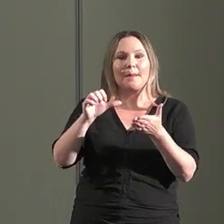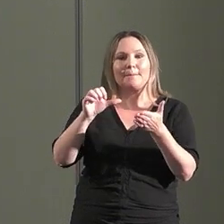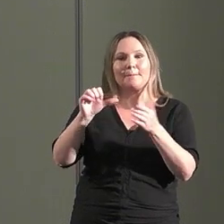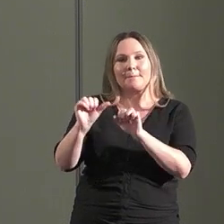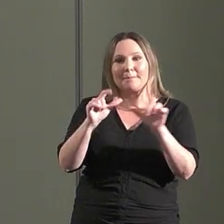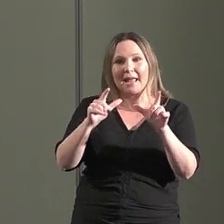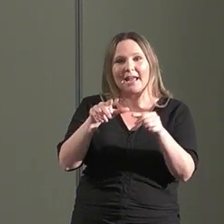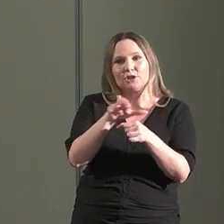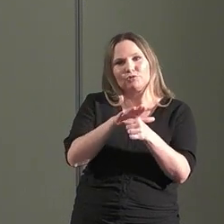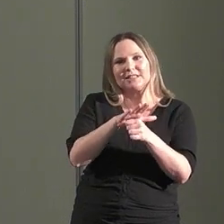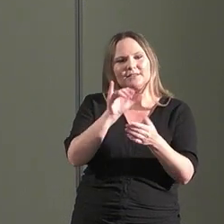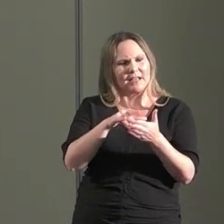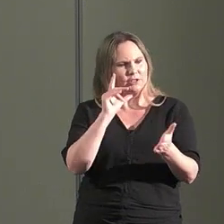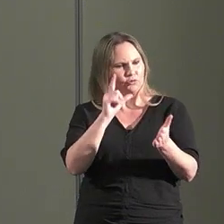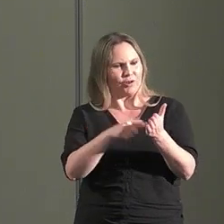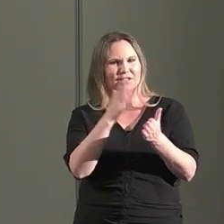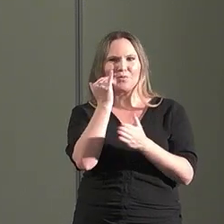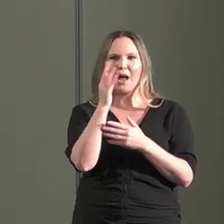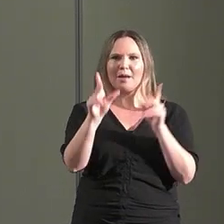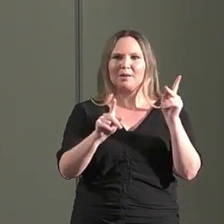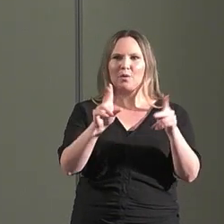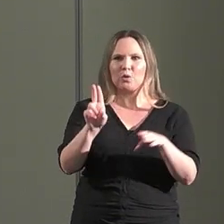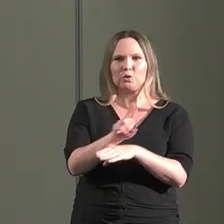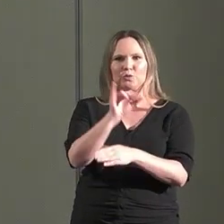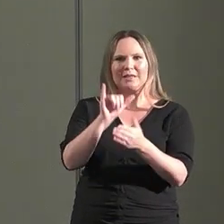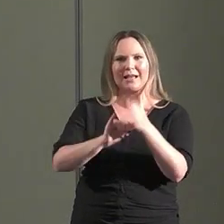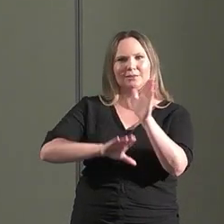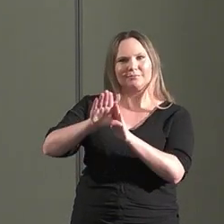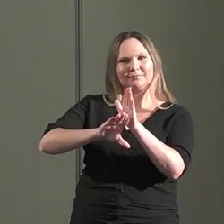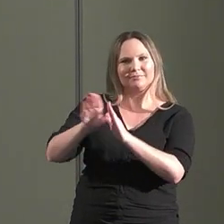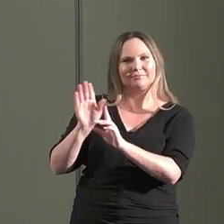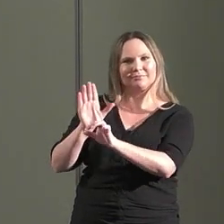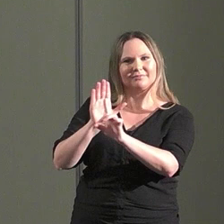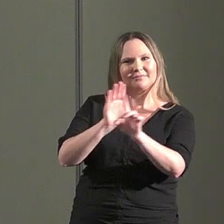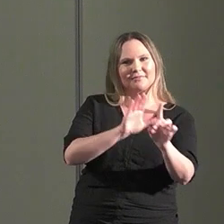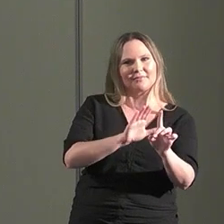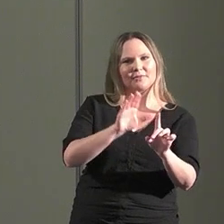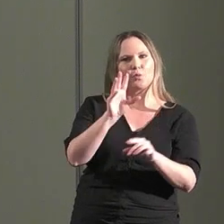use themes and templates to build the websites.